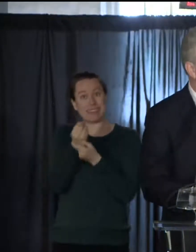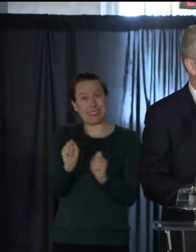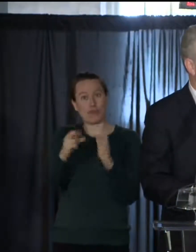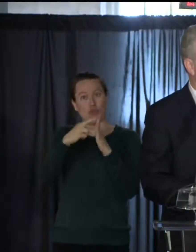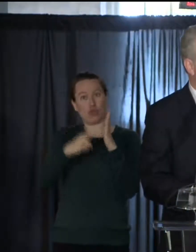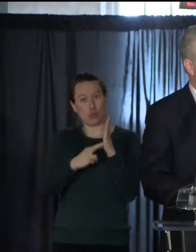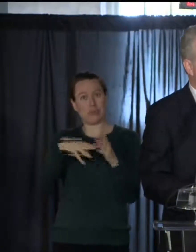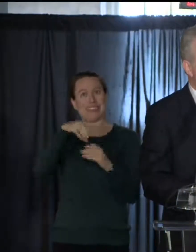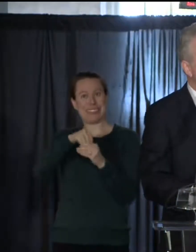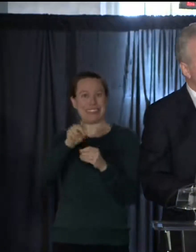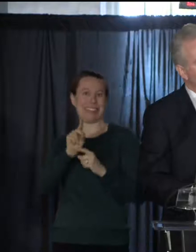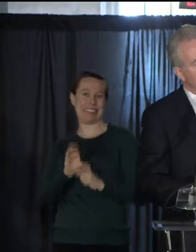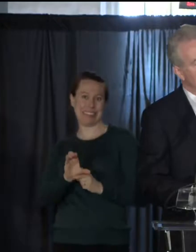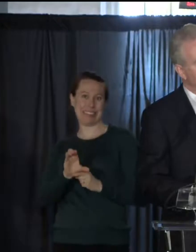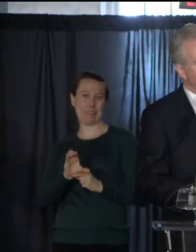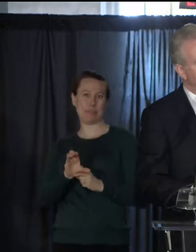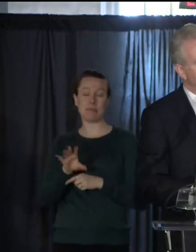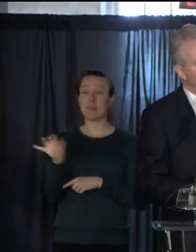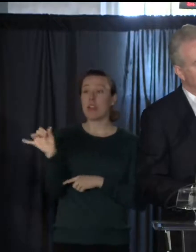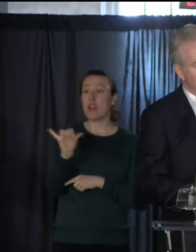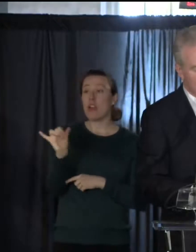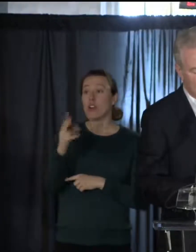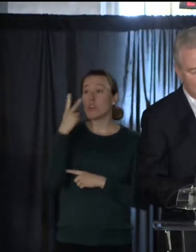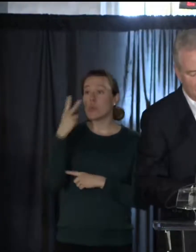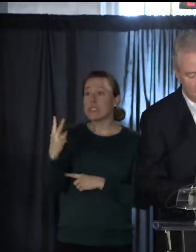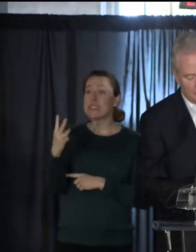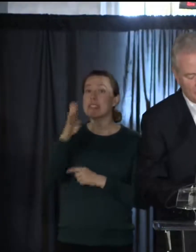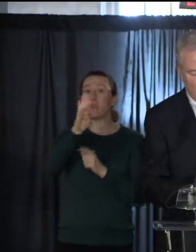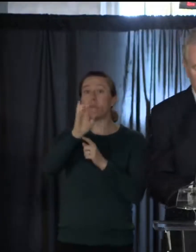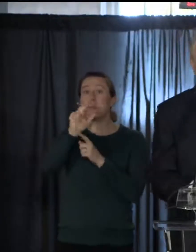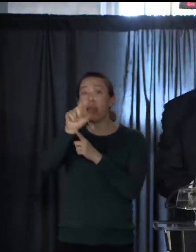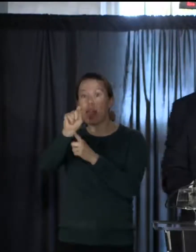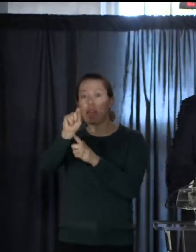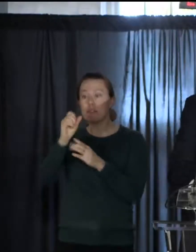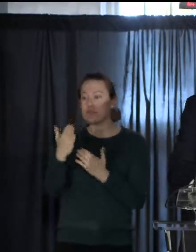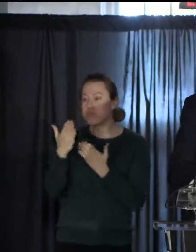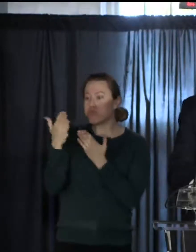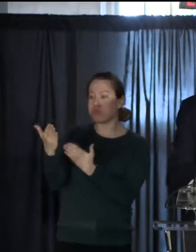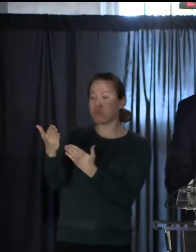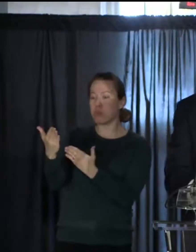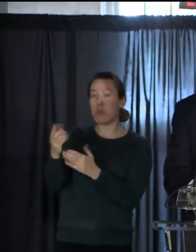COLUMBIA, AND WE HAVE SEEN BILLS INTRODUCED THAT WOULD PROTECT --